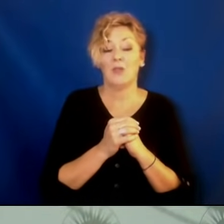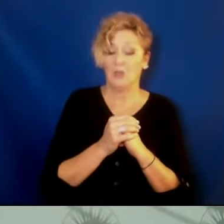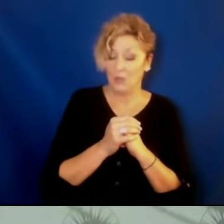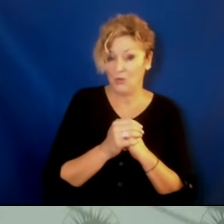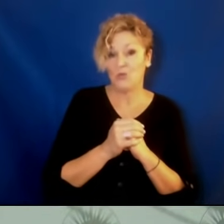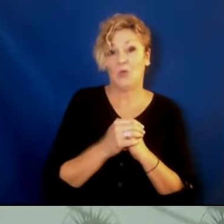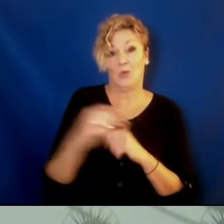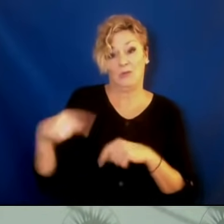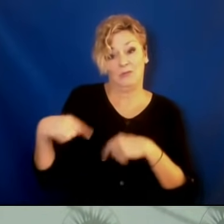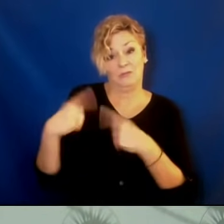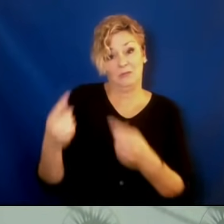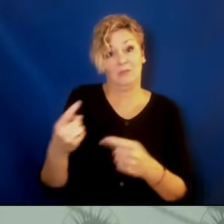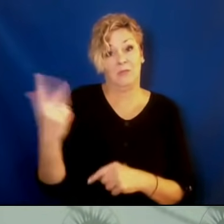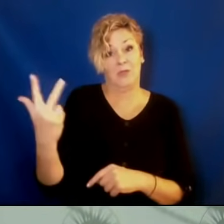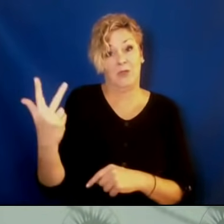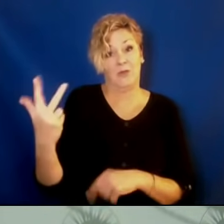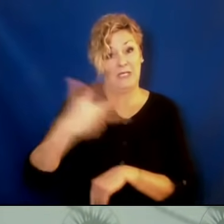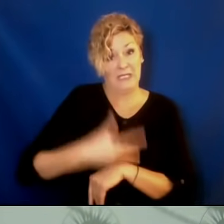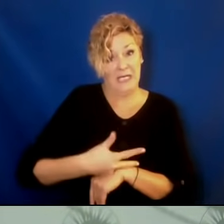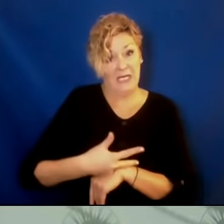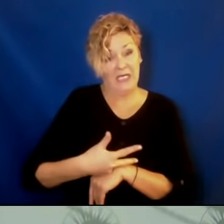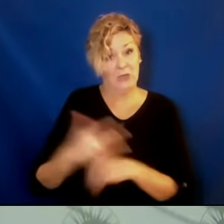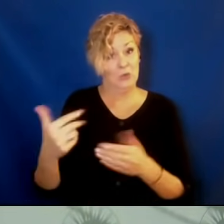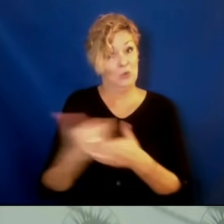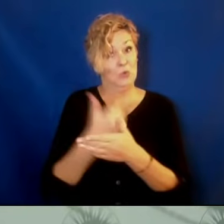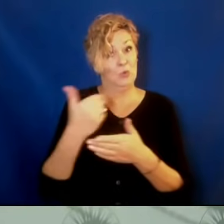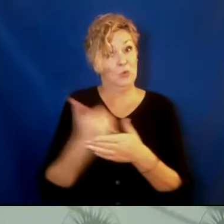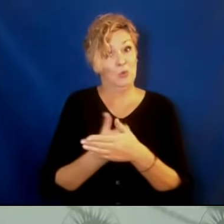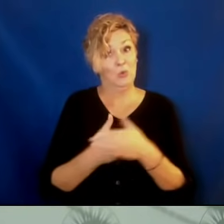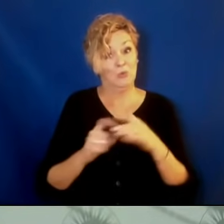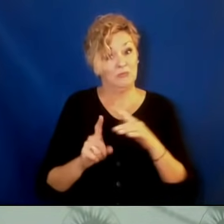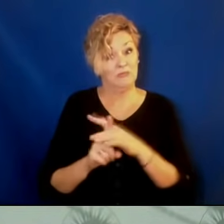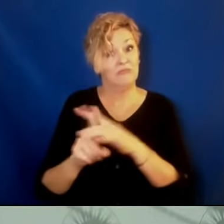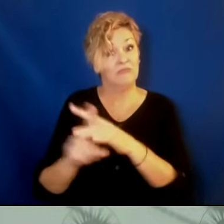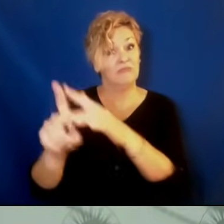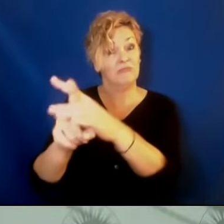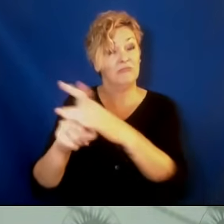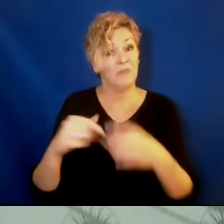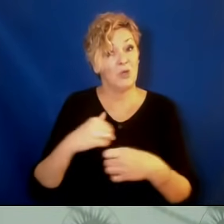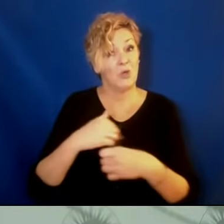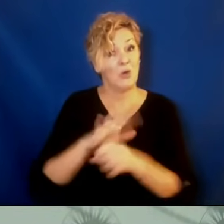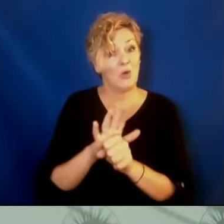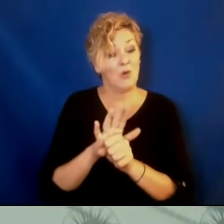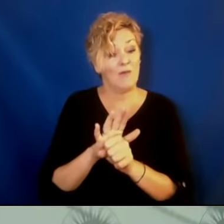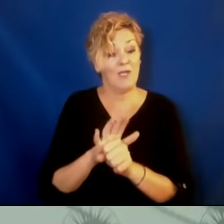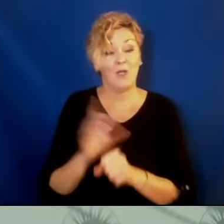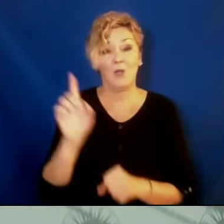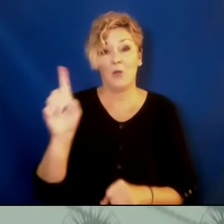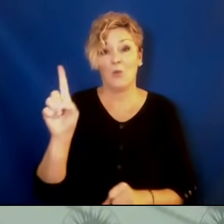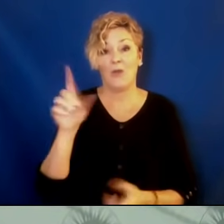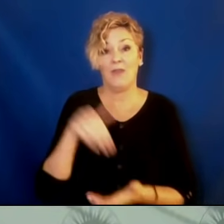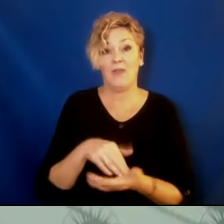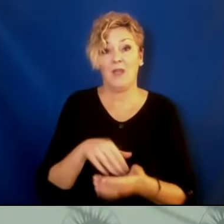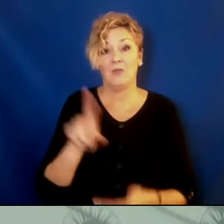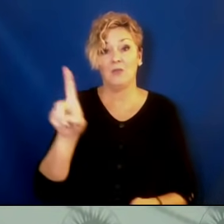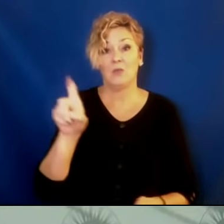with respect to grieving and the ability to come together these moments. On behalf of the premier and everyone in British